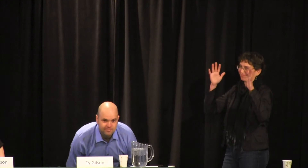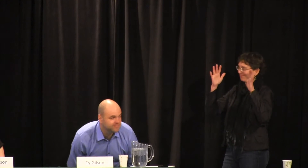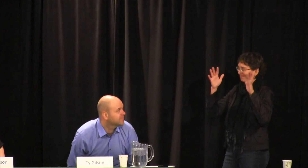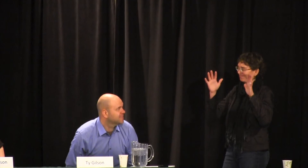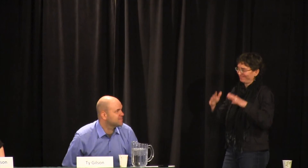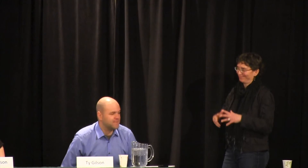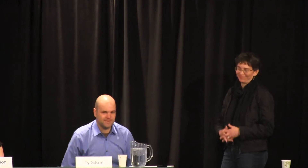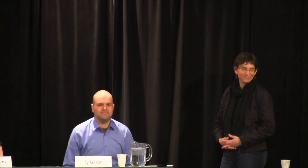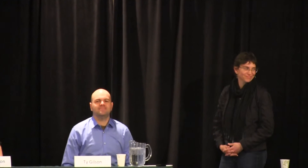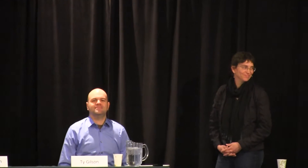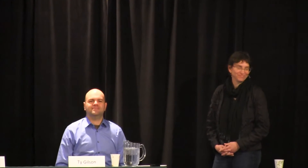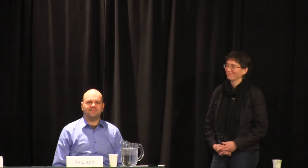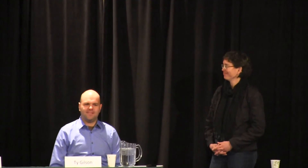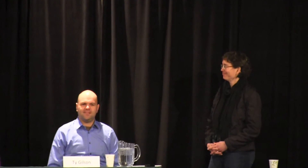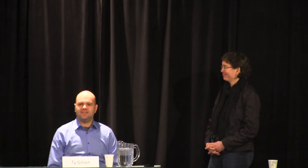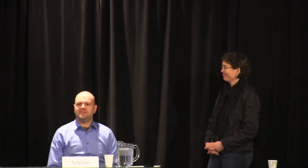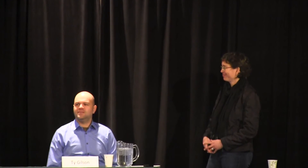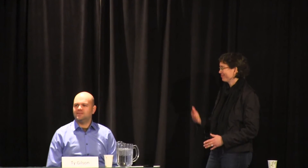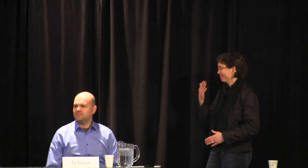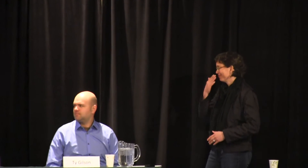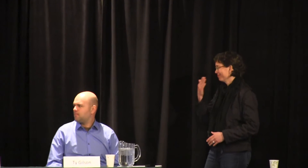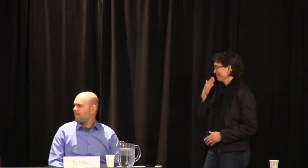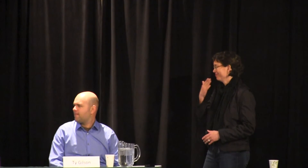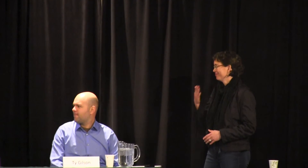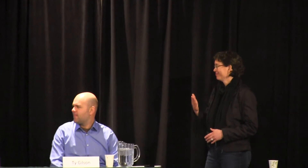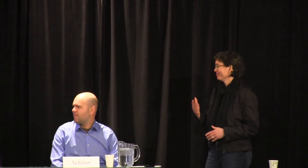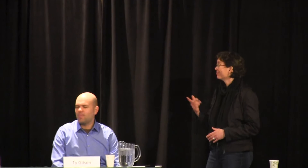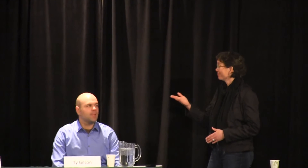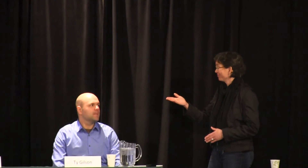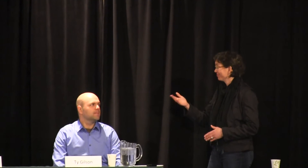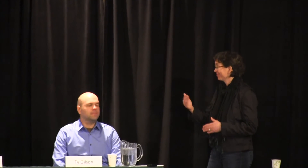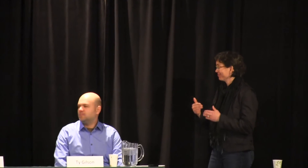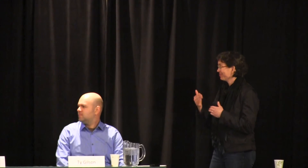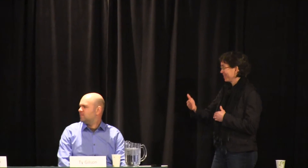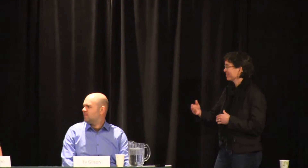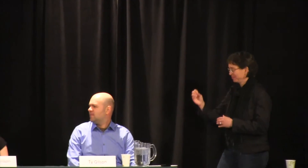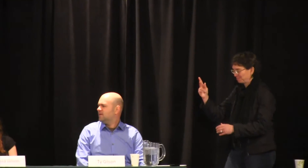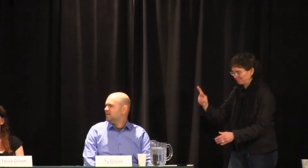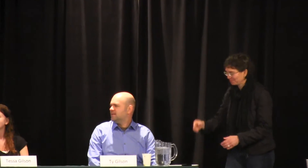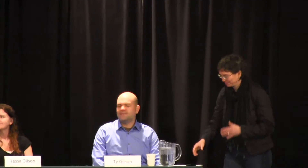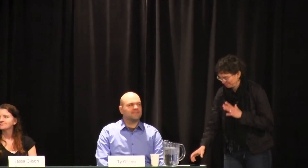Elise: Great. Thanks, Ty. Did you want to mention some more?